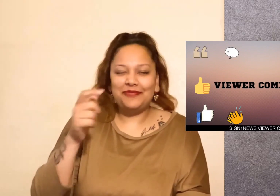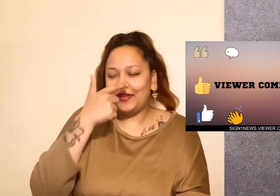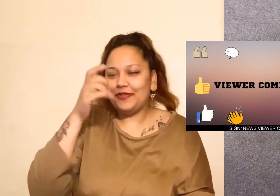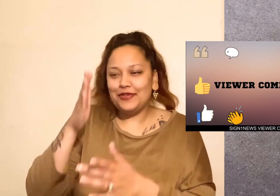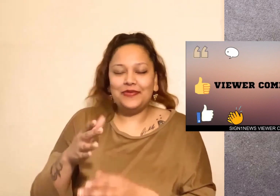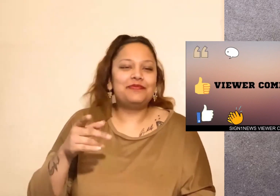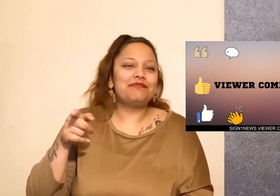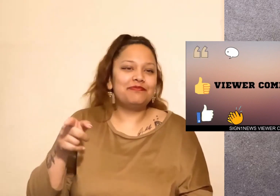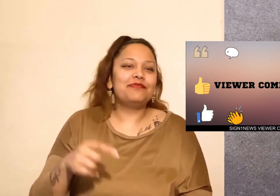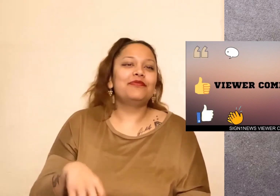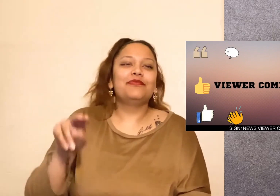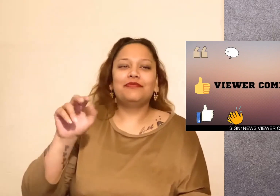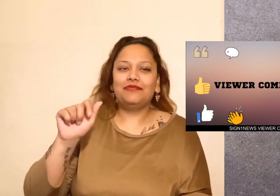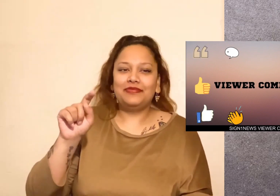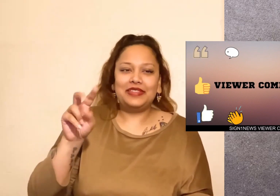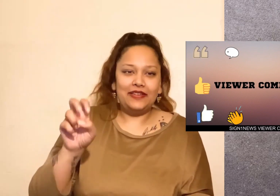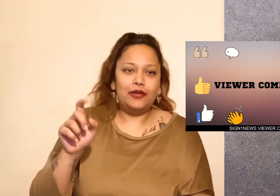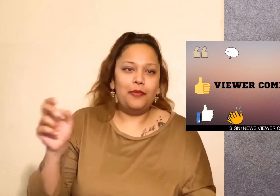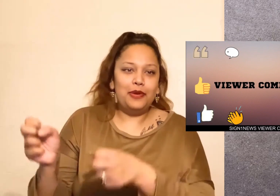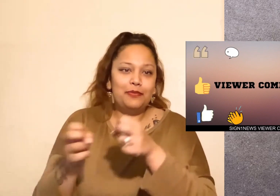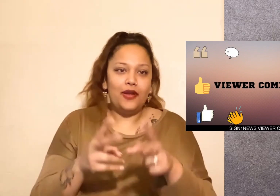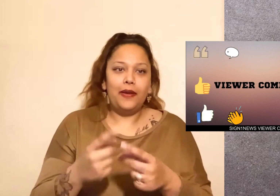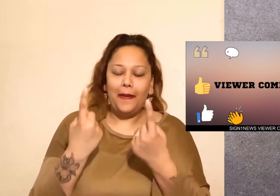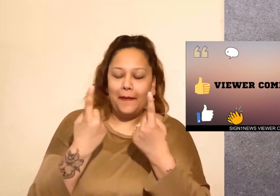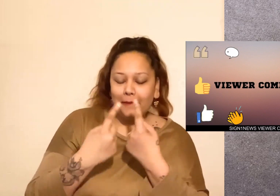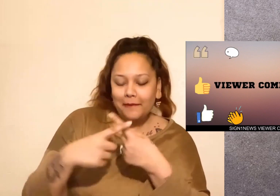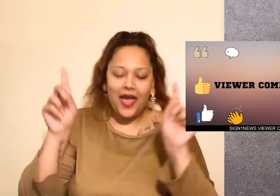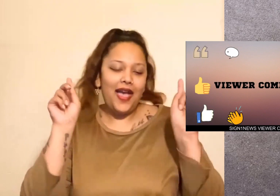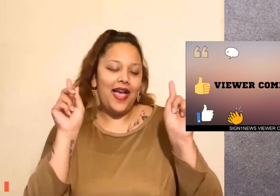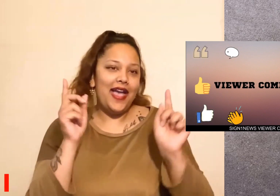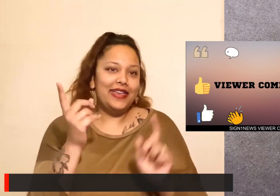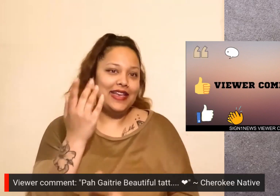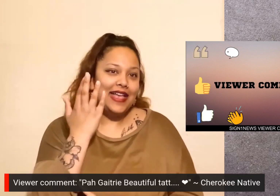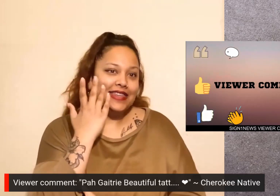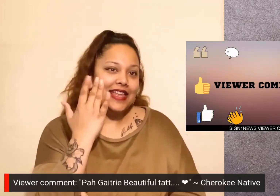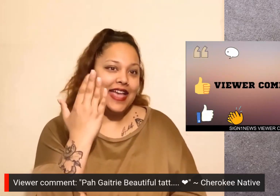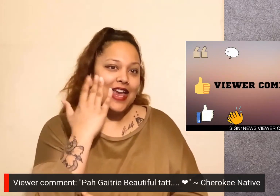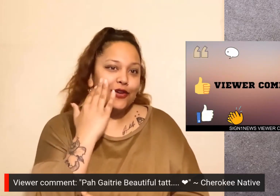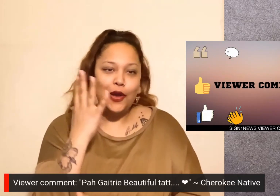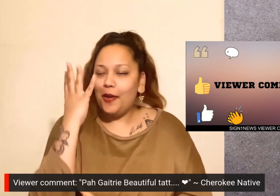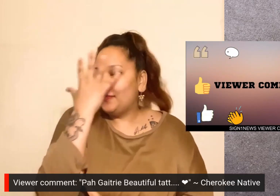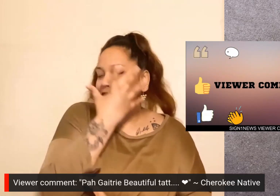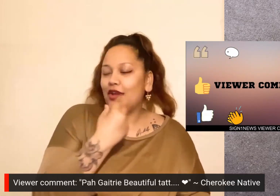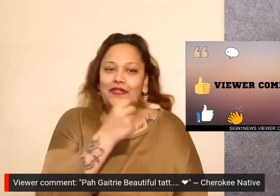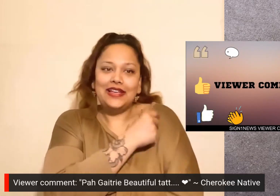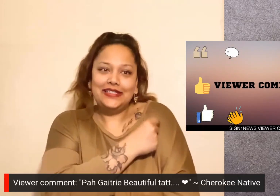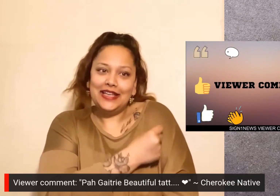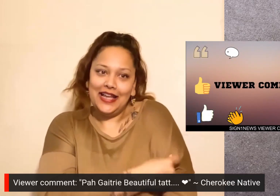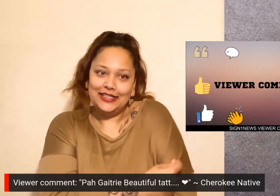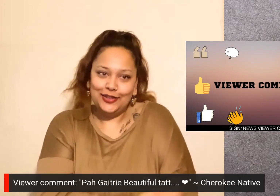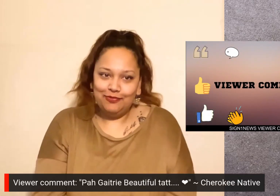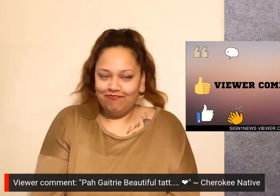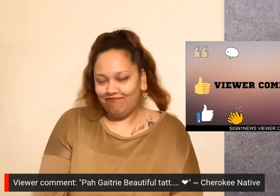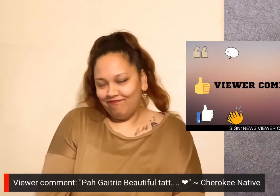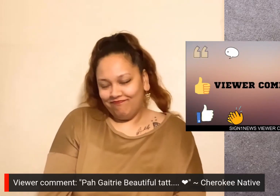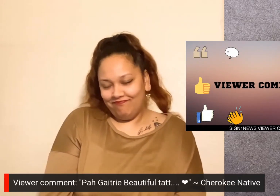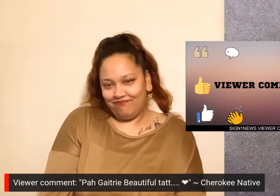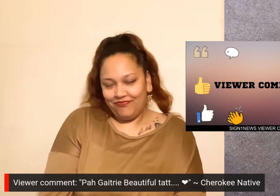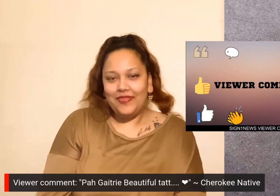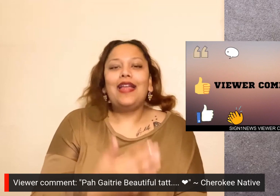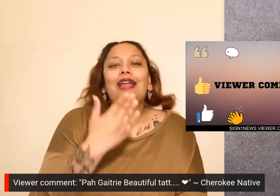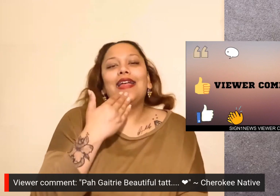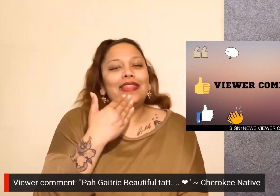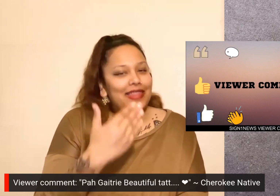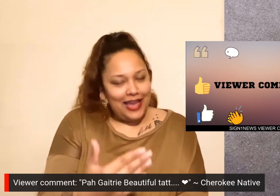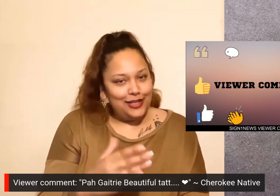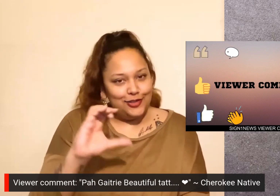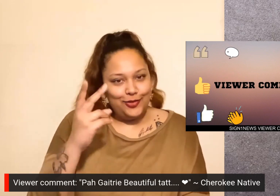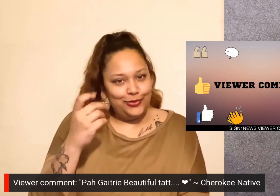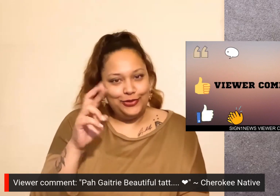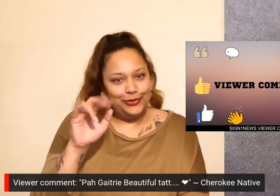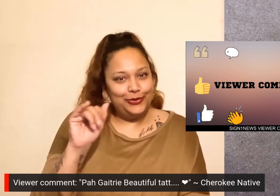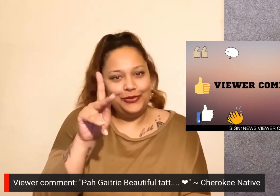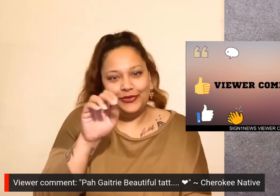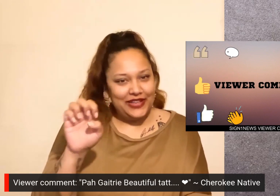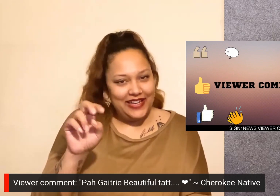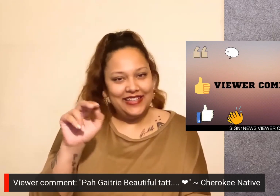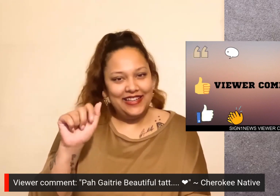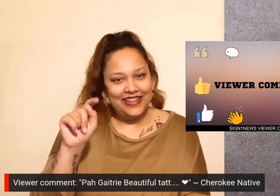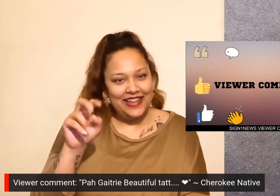viewer Cherokee Native posted pah Gaitree beautiful tatt thank you Cherokee Native I